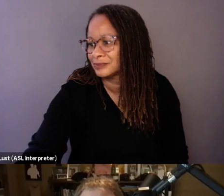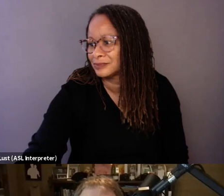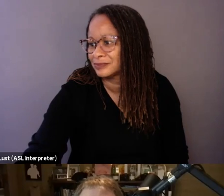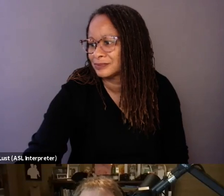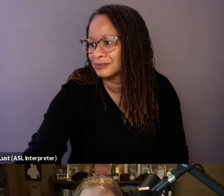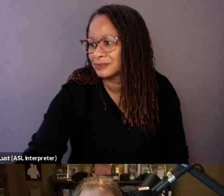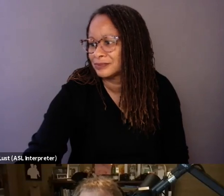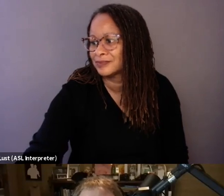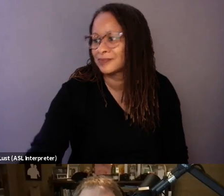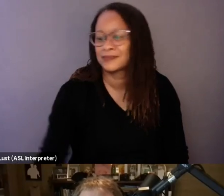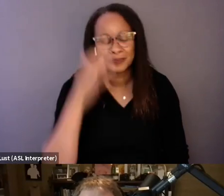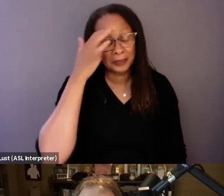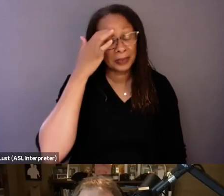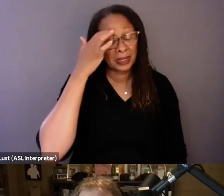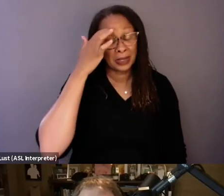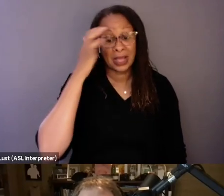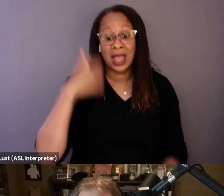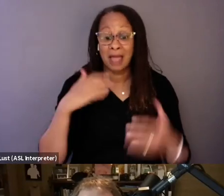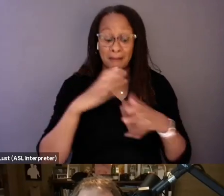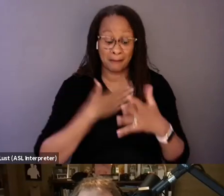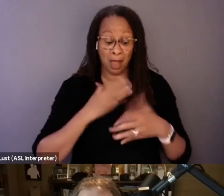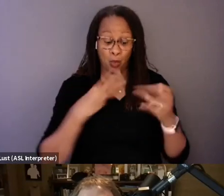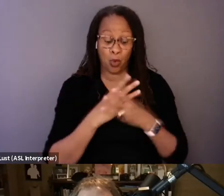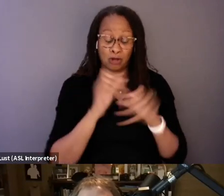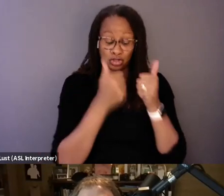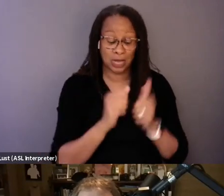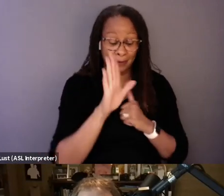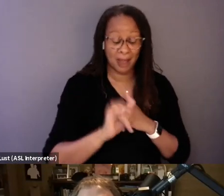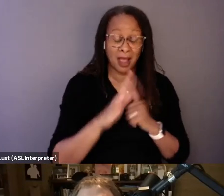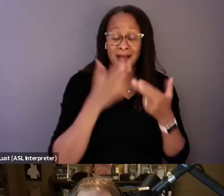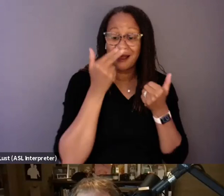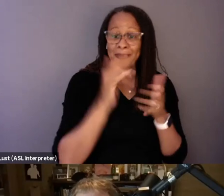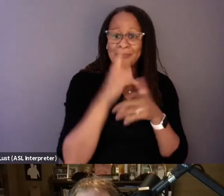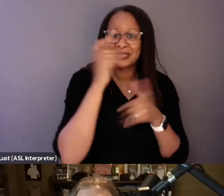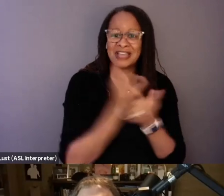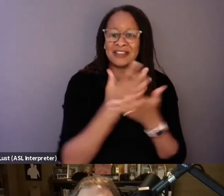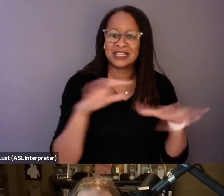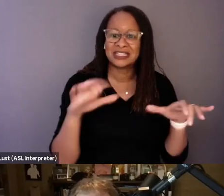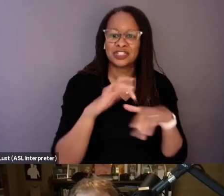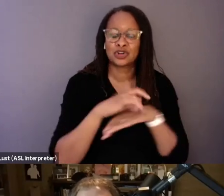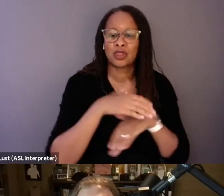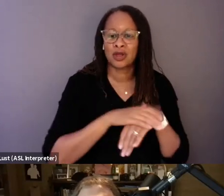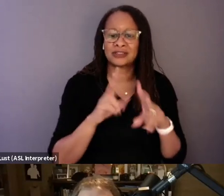by comedy because all the things he did early on were very timely It was very about...